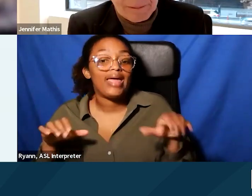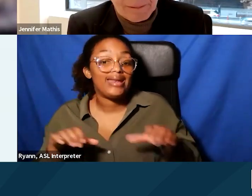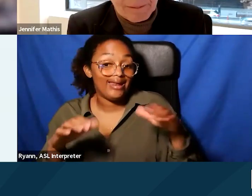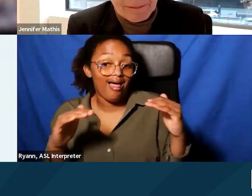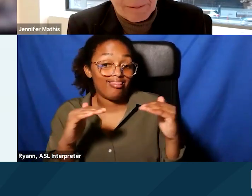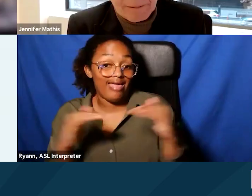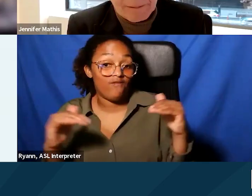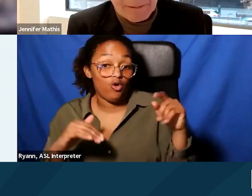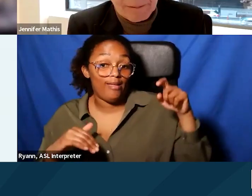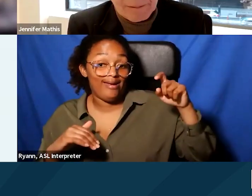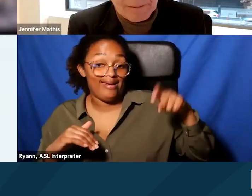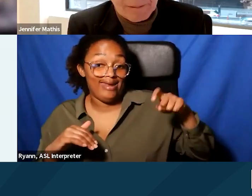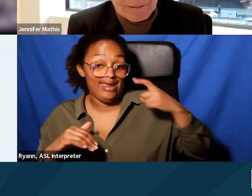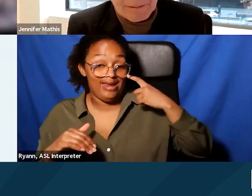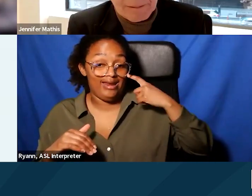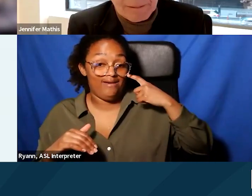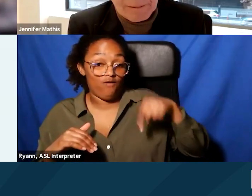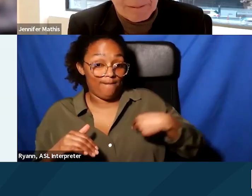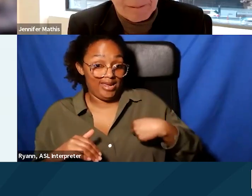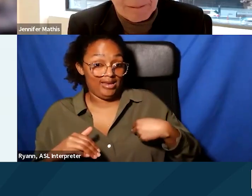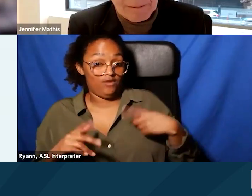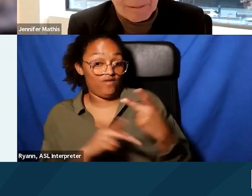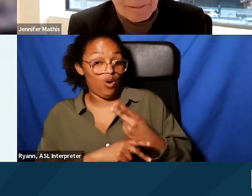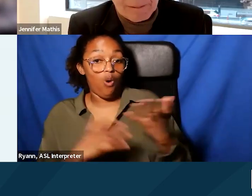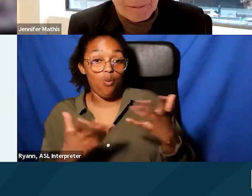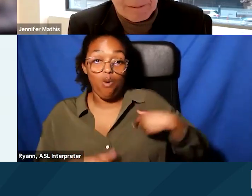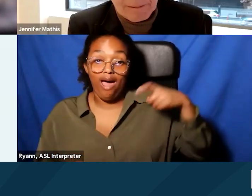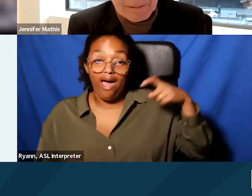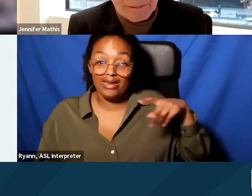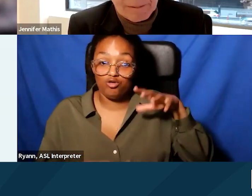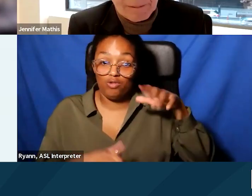But one of the things that's interesting is when you get your name called up,